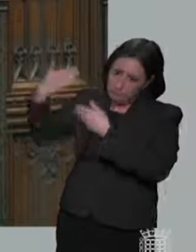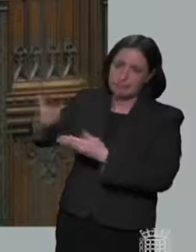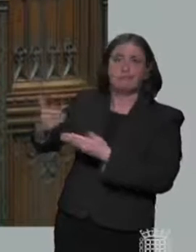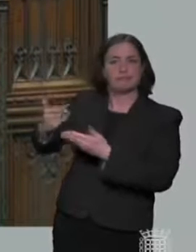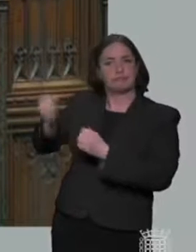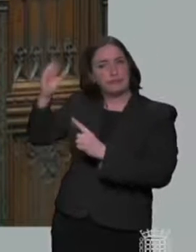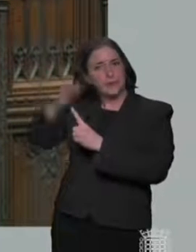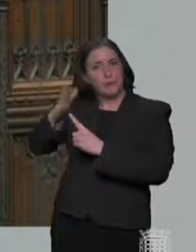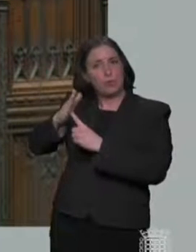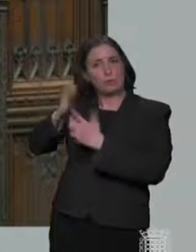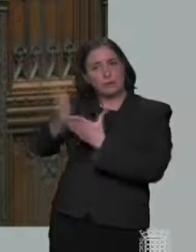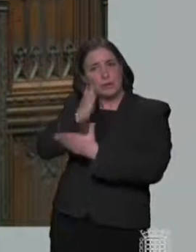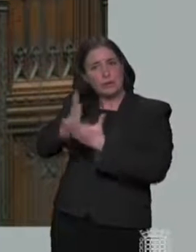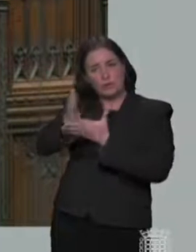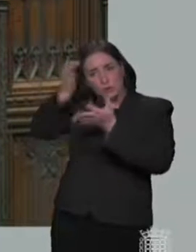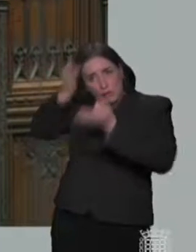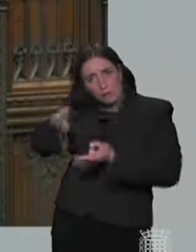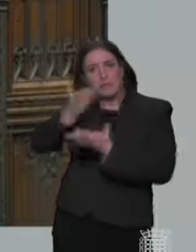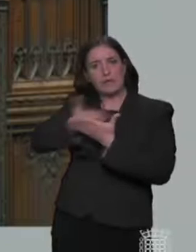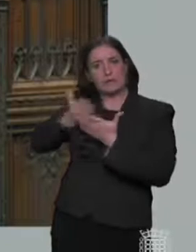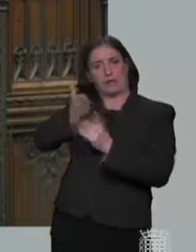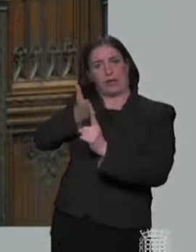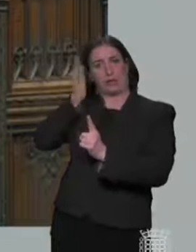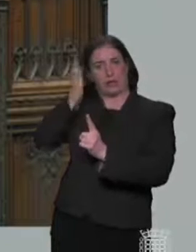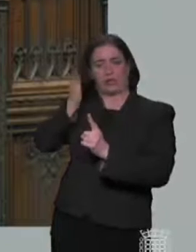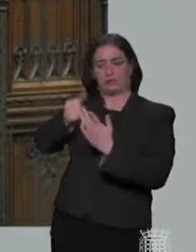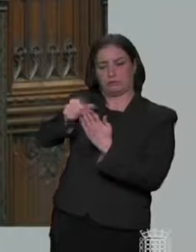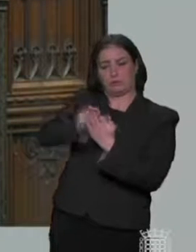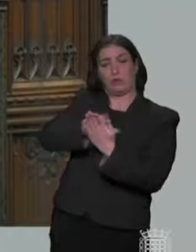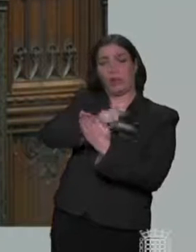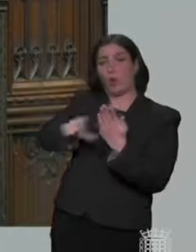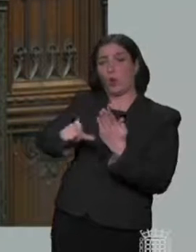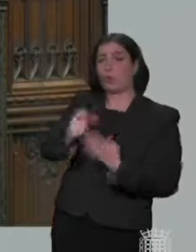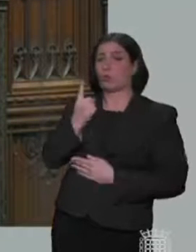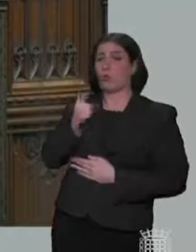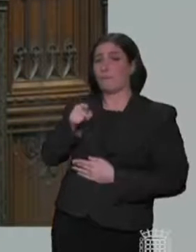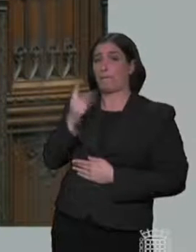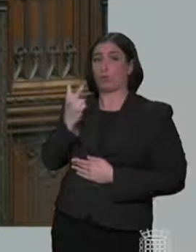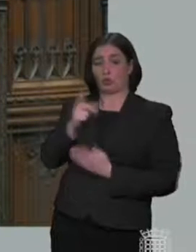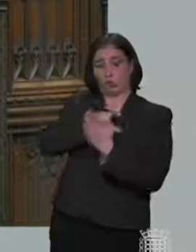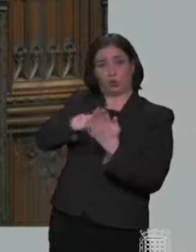is a technical but important part of the bill which simply sets out to ensure this bill does not